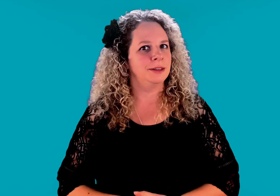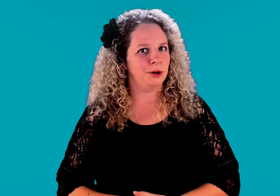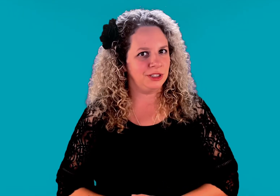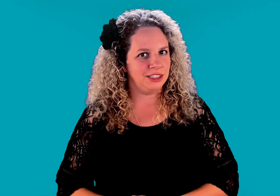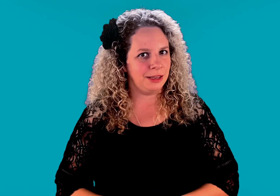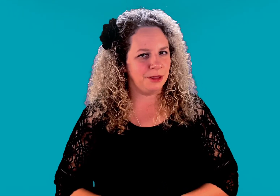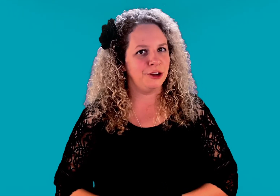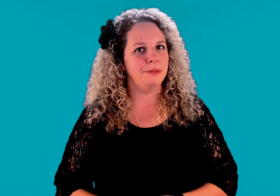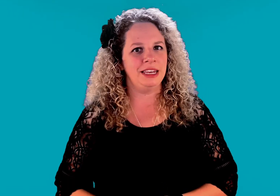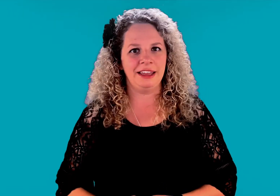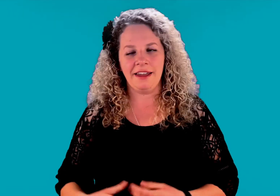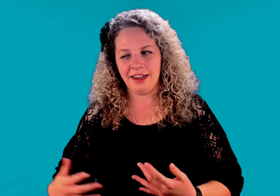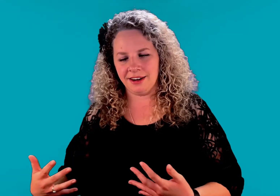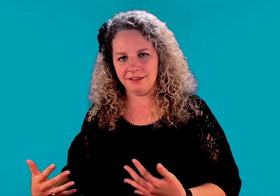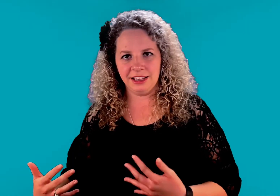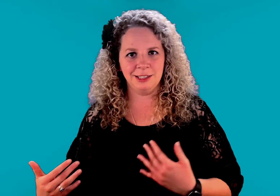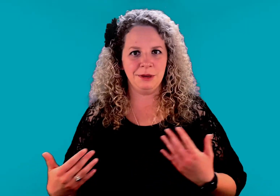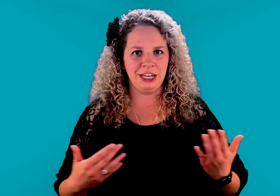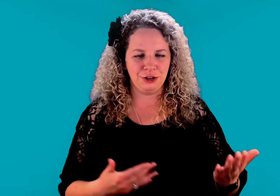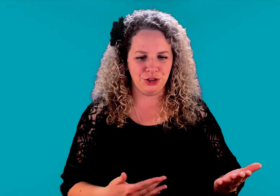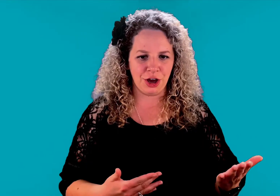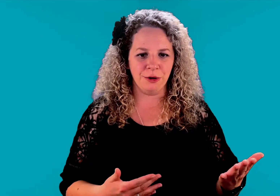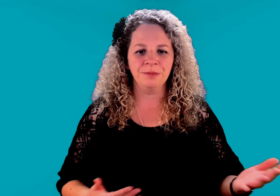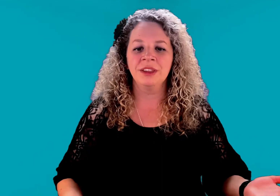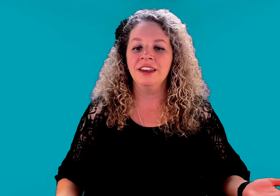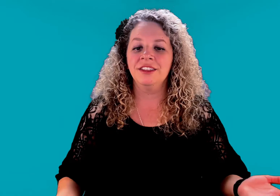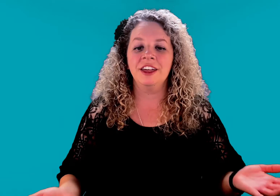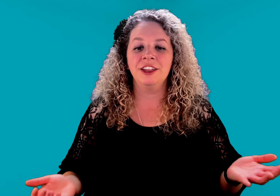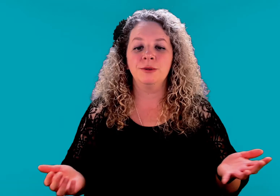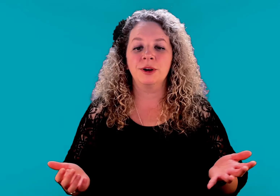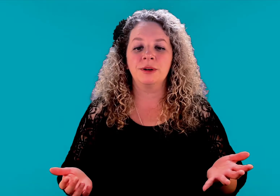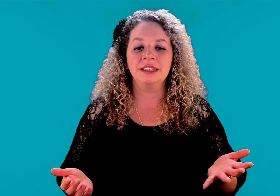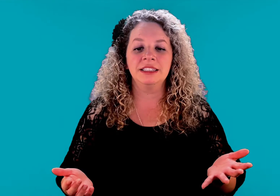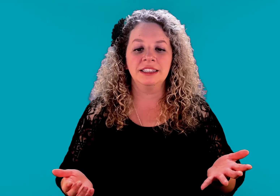person's name that you're meeting, Anna is meeting Joe, then you are going to say: